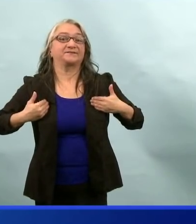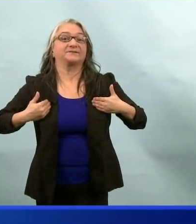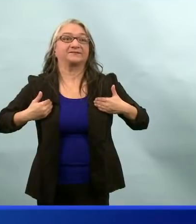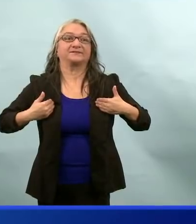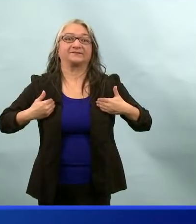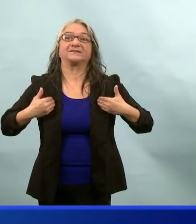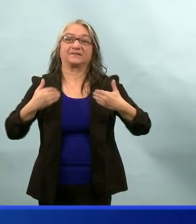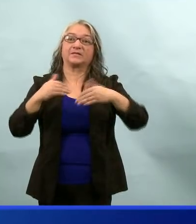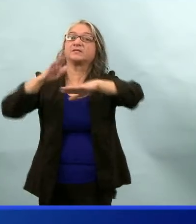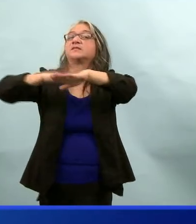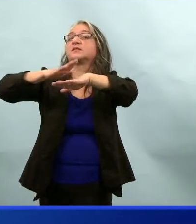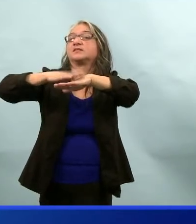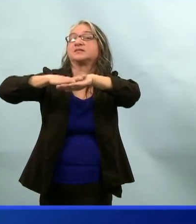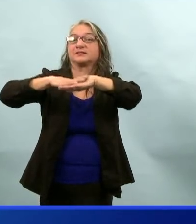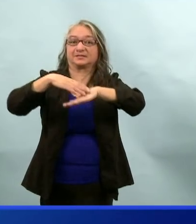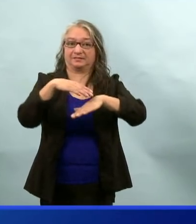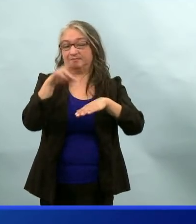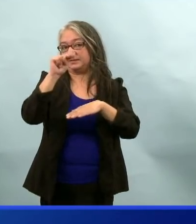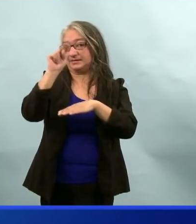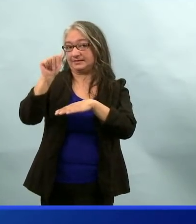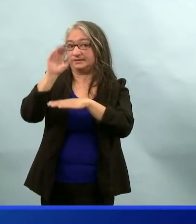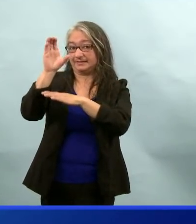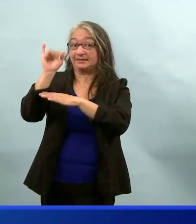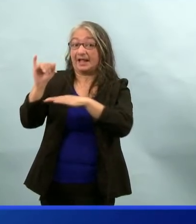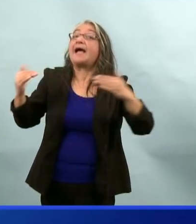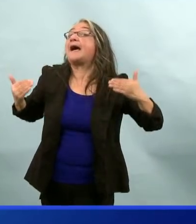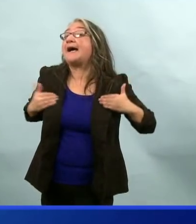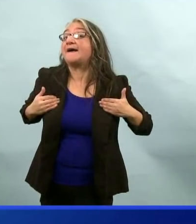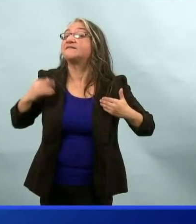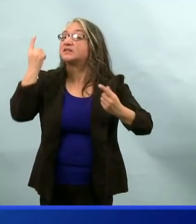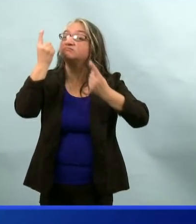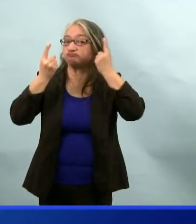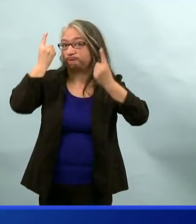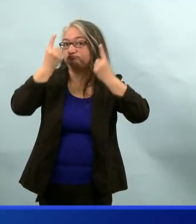of questions i don't have a timeline for when they might have recommendations but